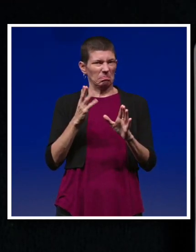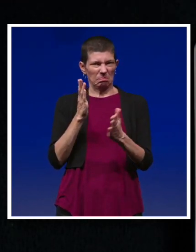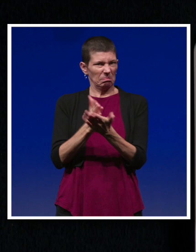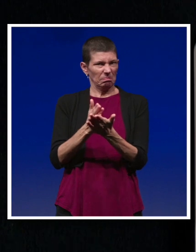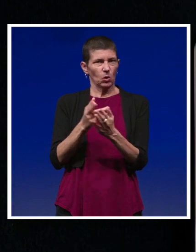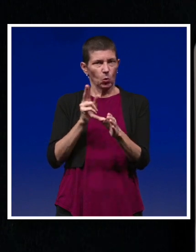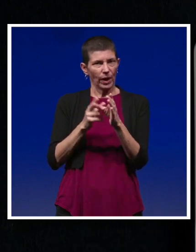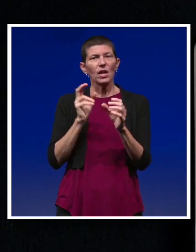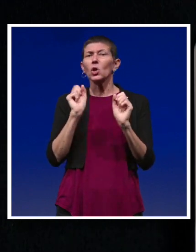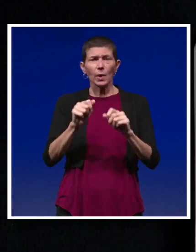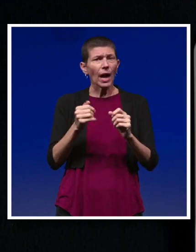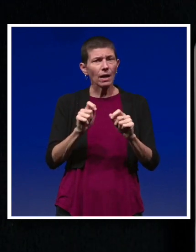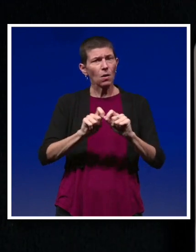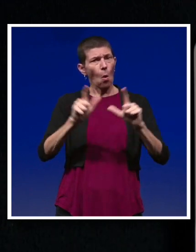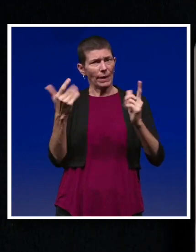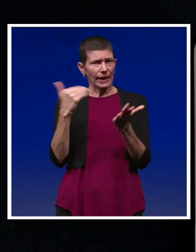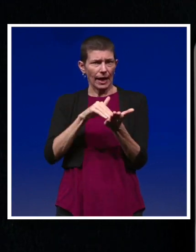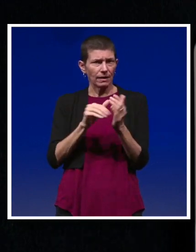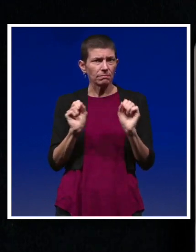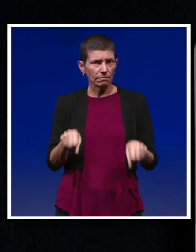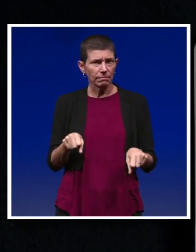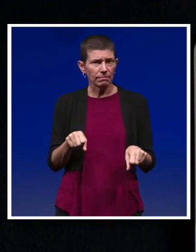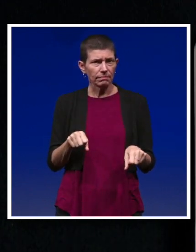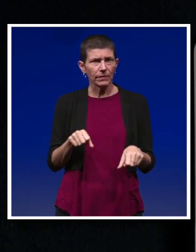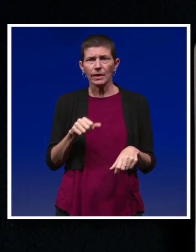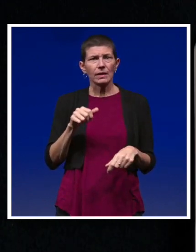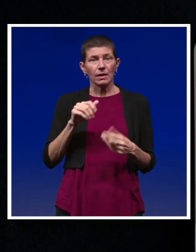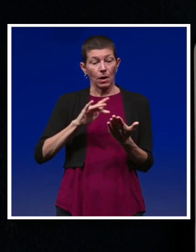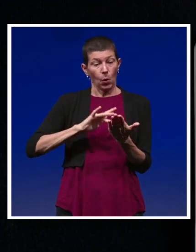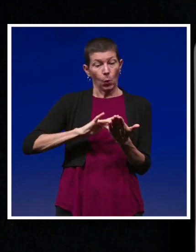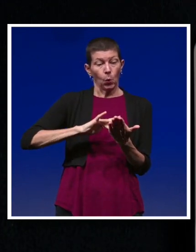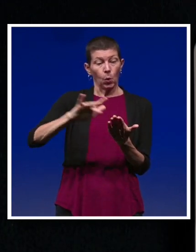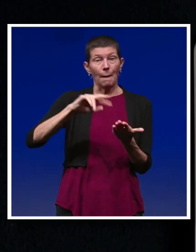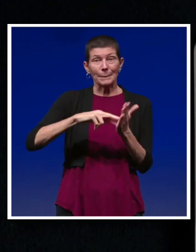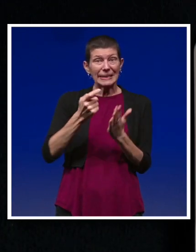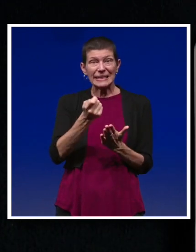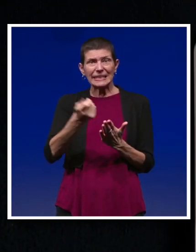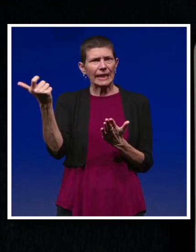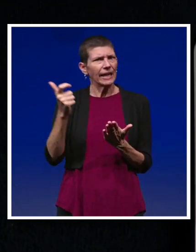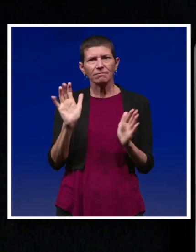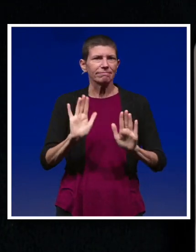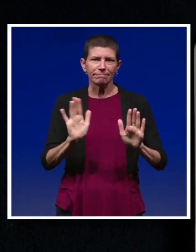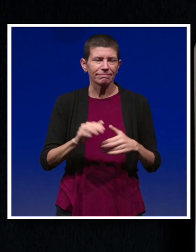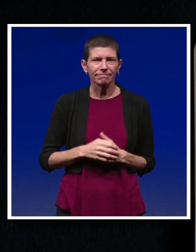Once the app is quit, you can always open it again. You are not deleting the app this way.